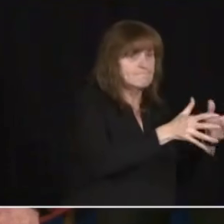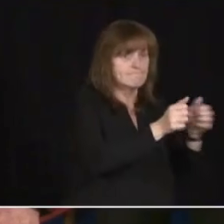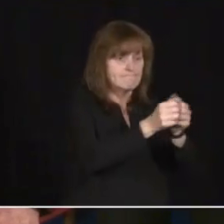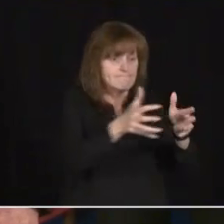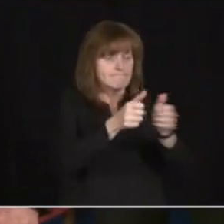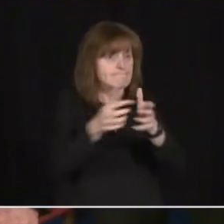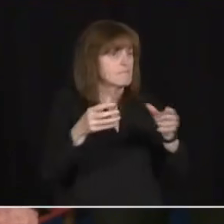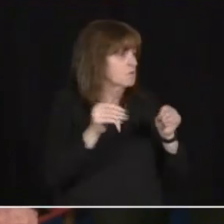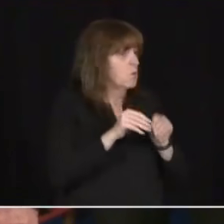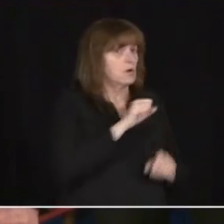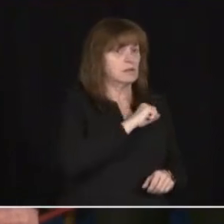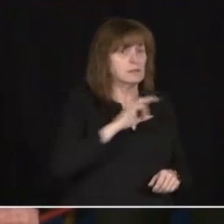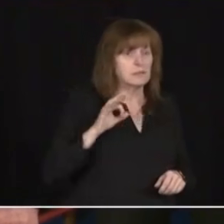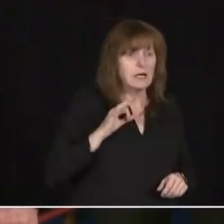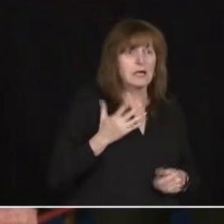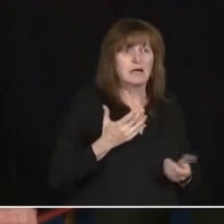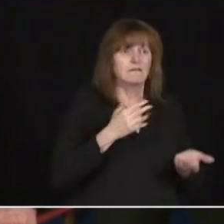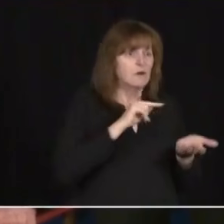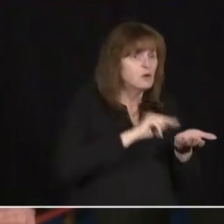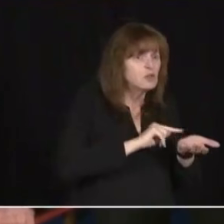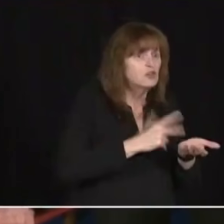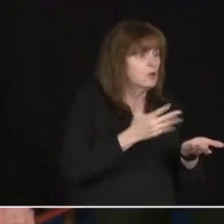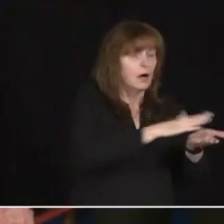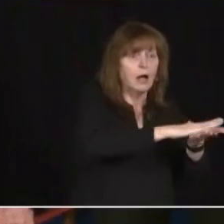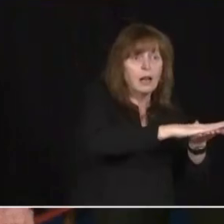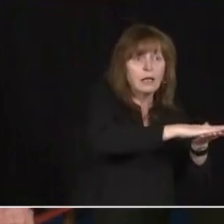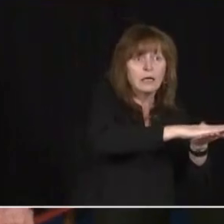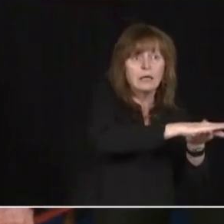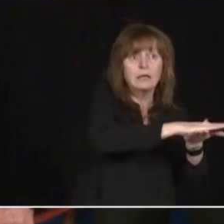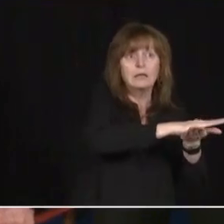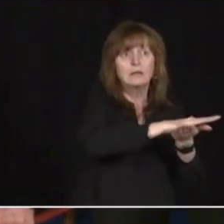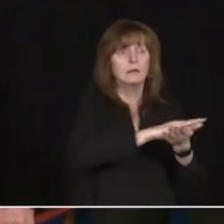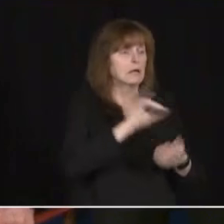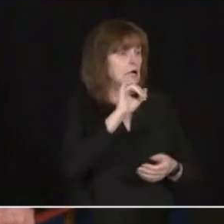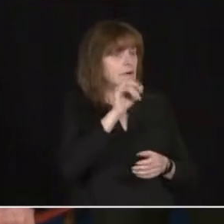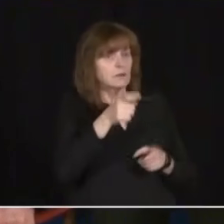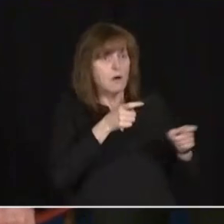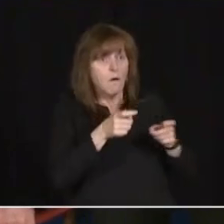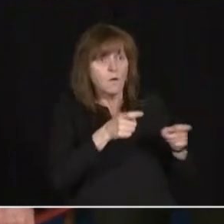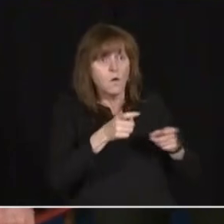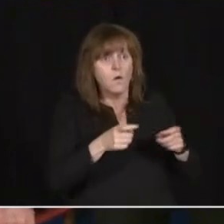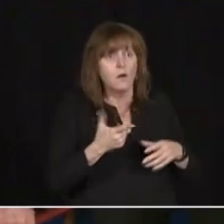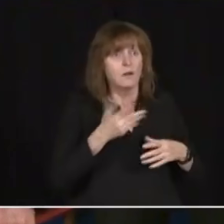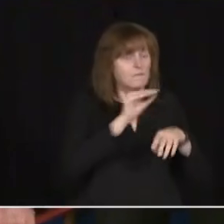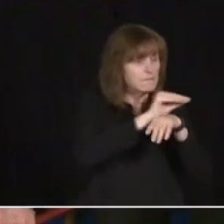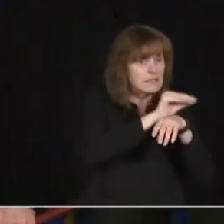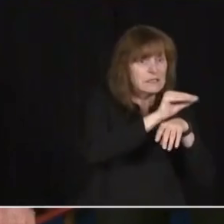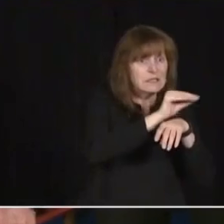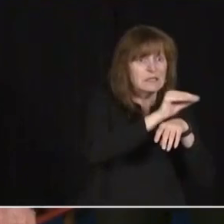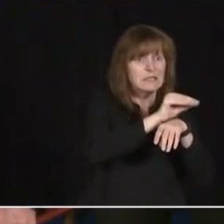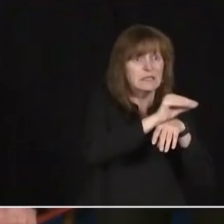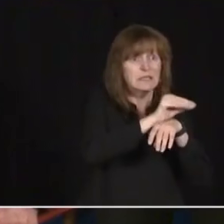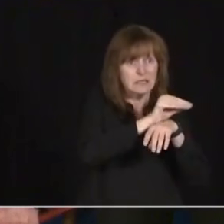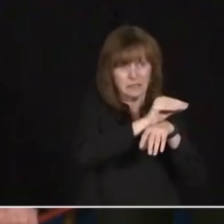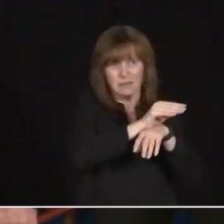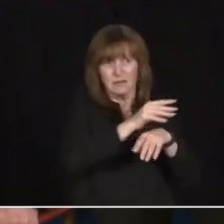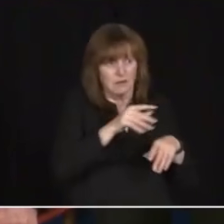staff to make sure the staff levels are up, that there are people there to help with nursing, with cleaning, with infection control,